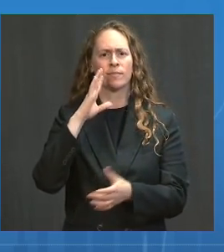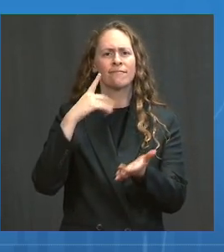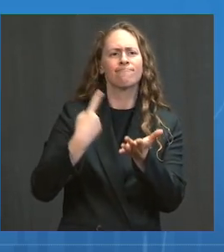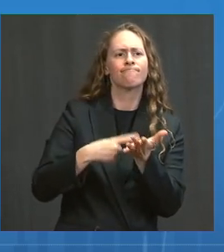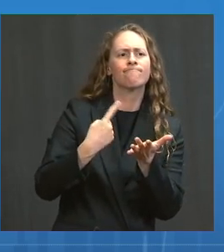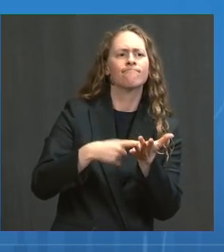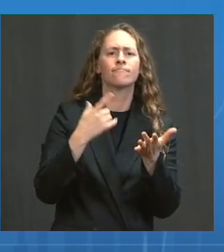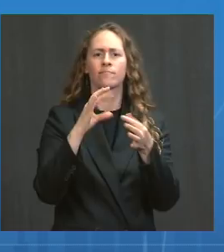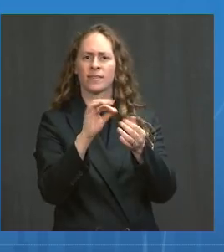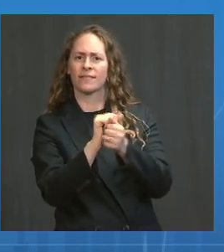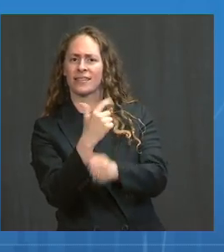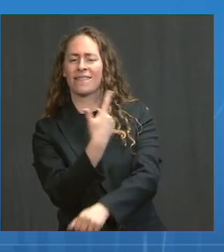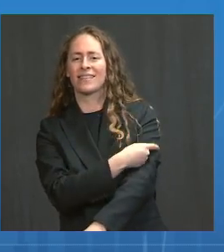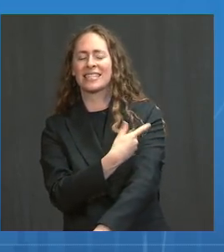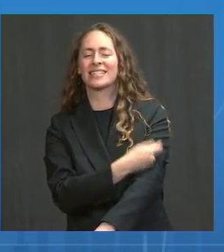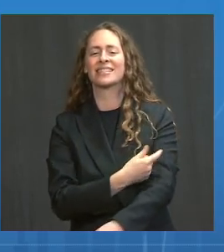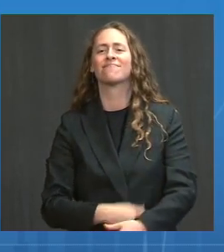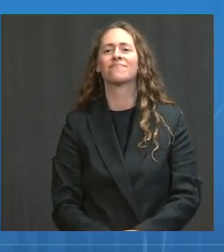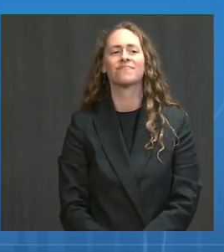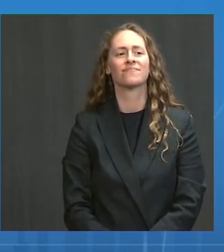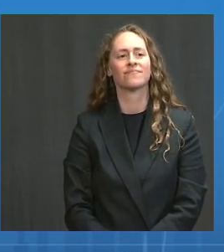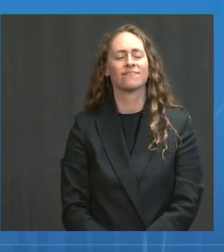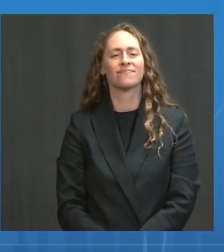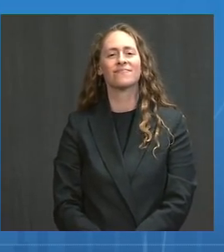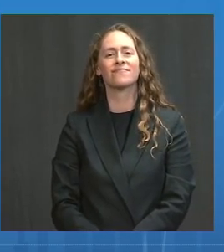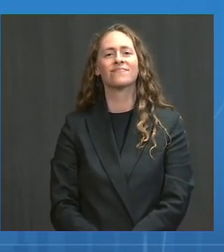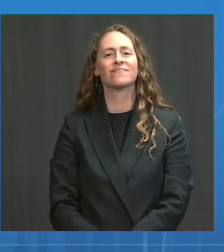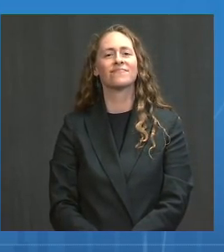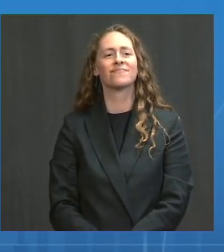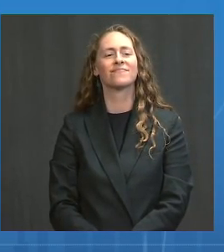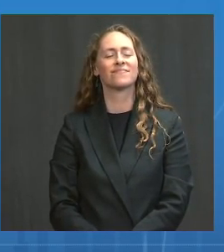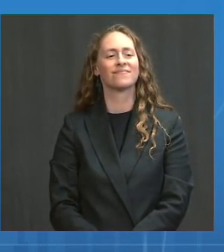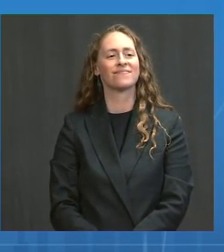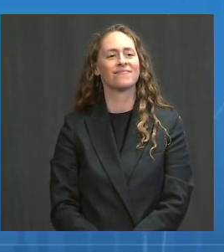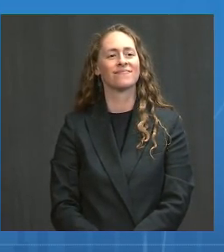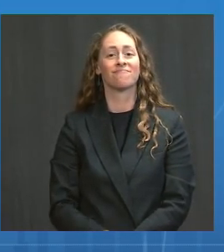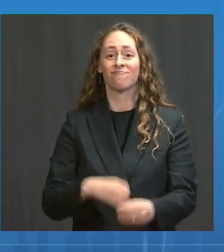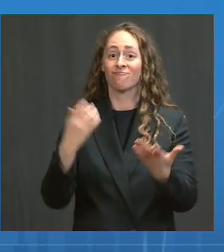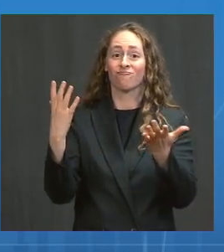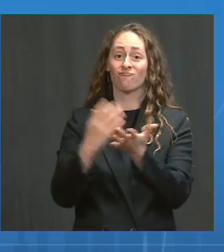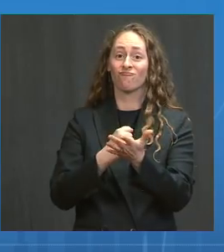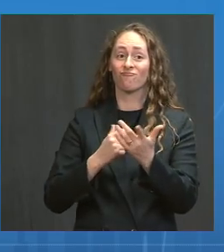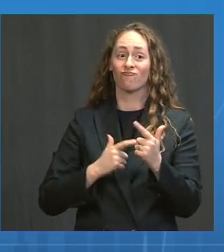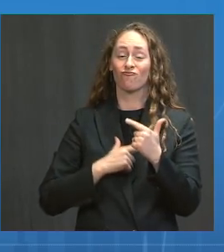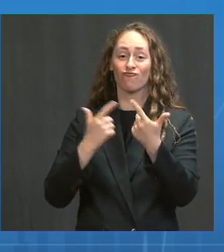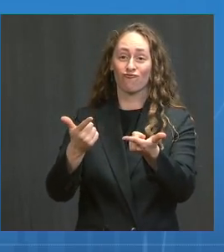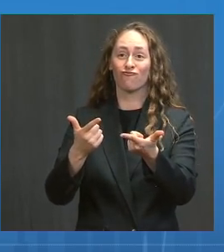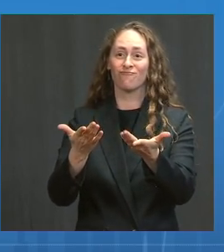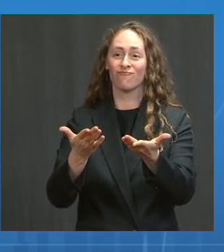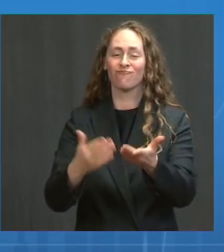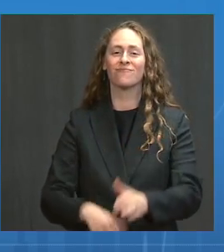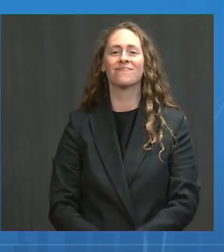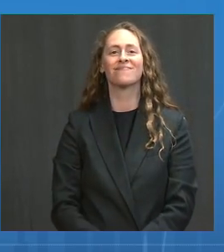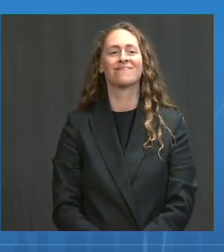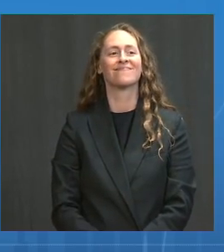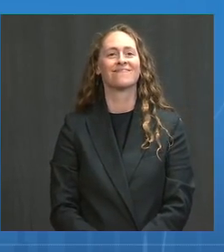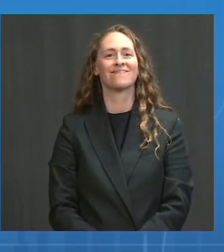including the spread of the Delta variant. With that, over to you Dr. Walensky. Dr. Walensky: Thank you, Jeff. Good afternoon.